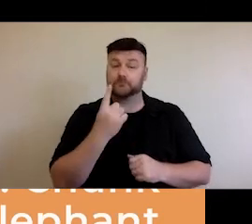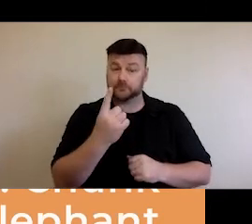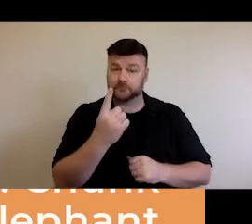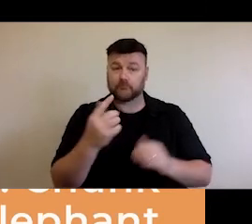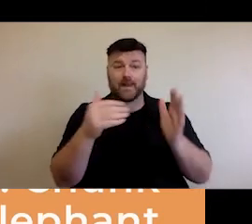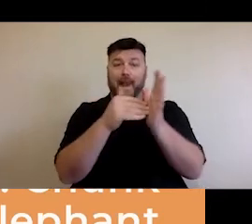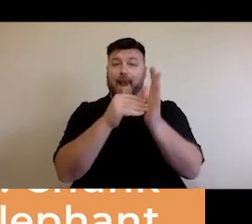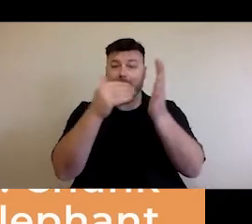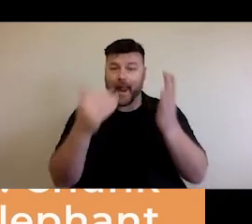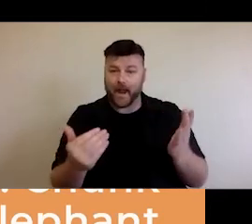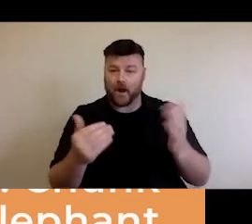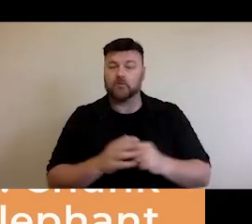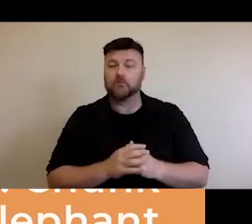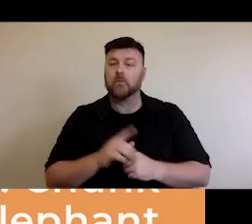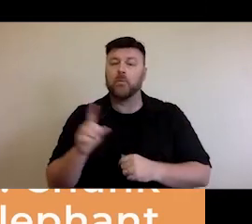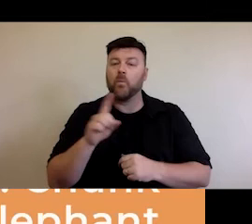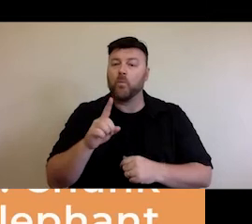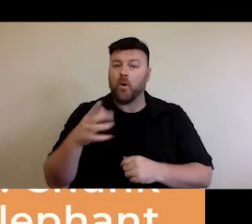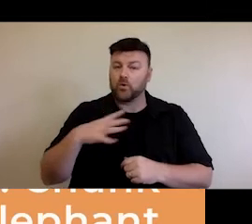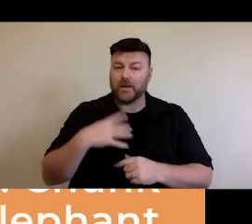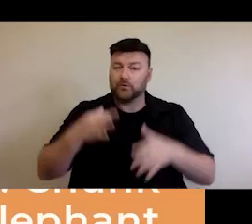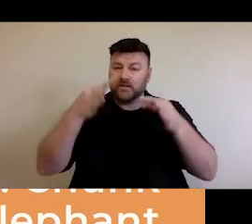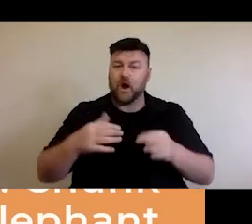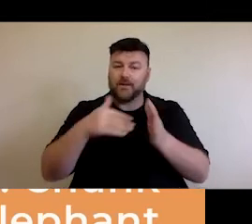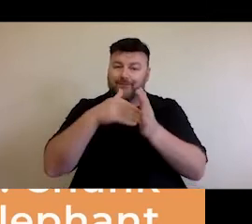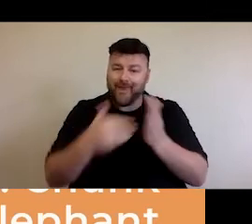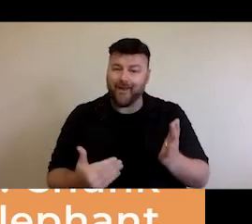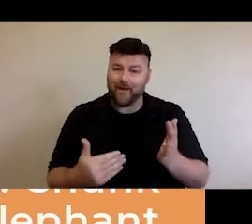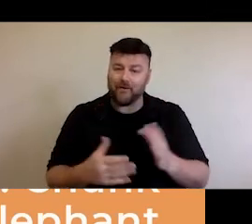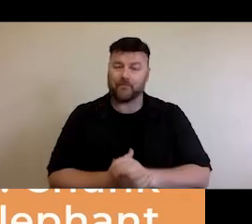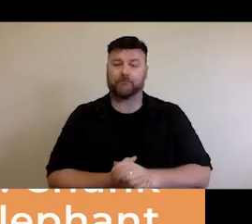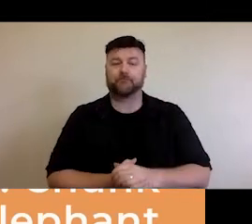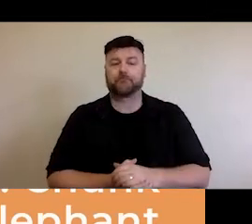What decisive action do we need to take now? Spark